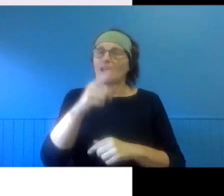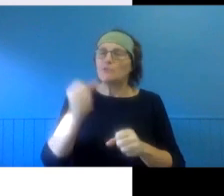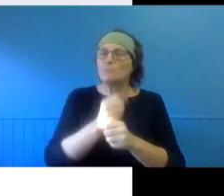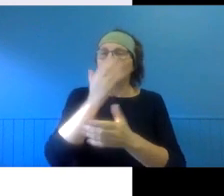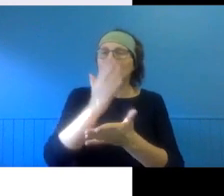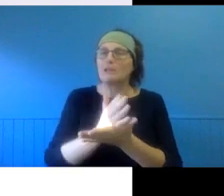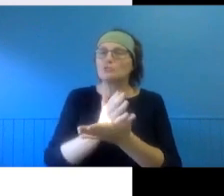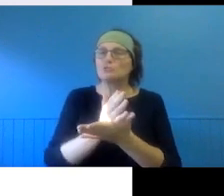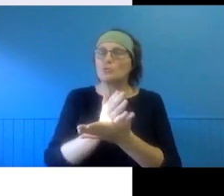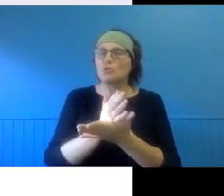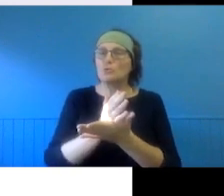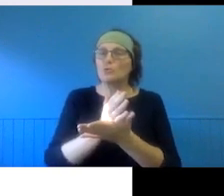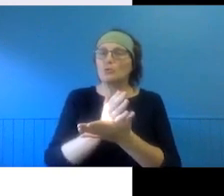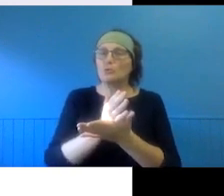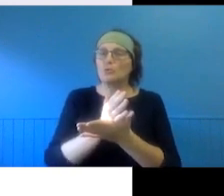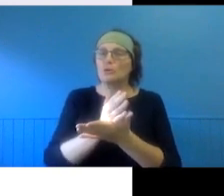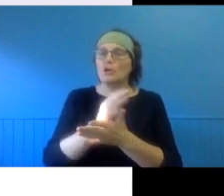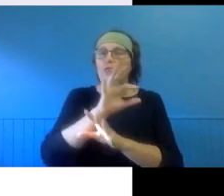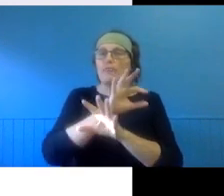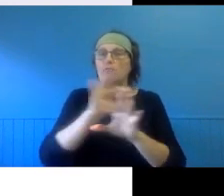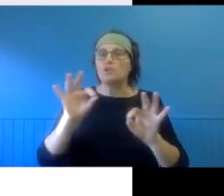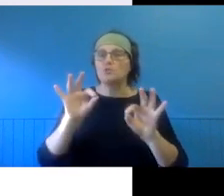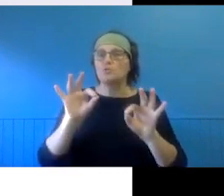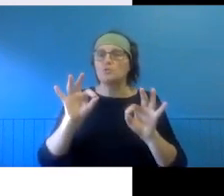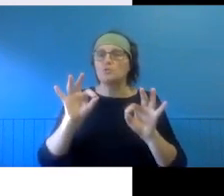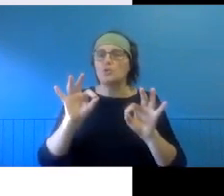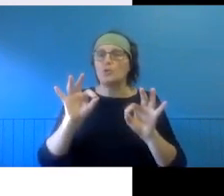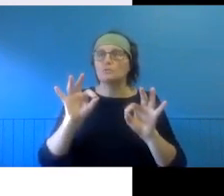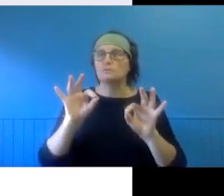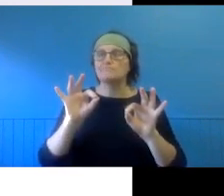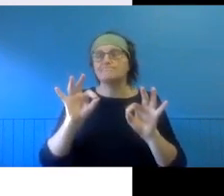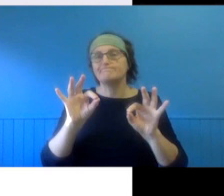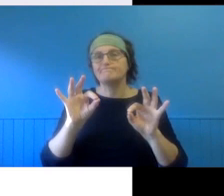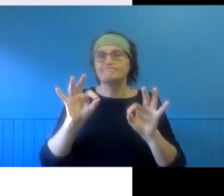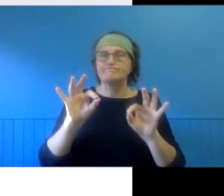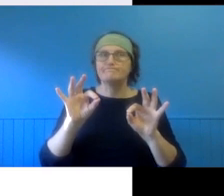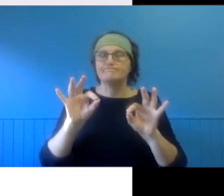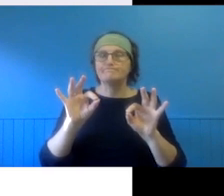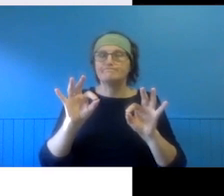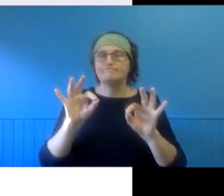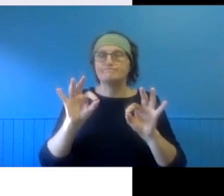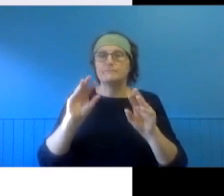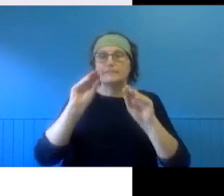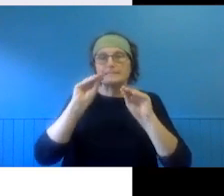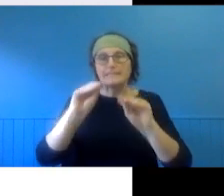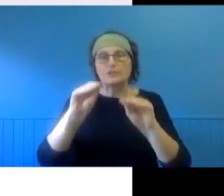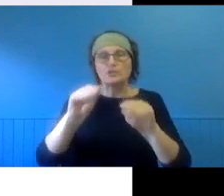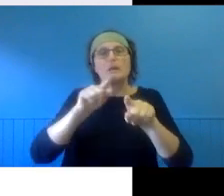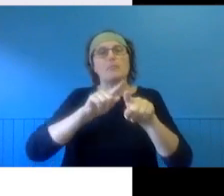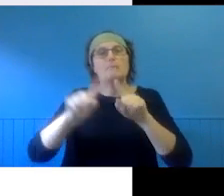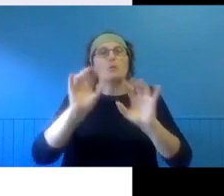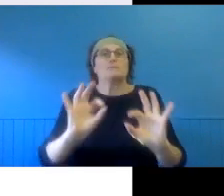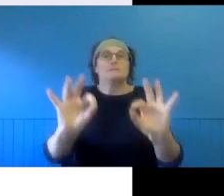you are not teaching them the most - your most special cultural artform